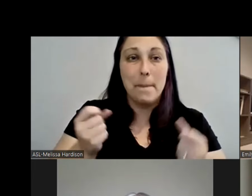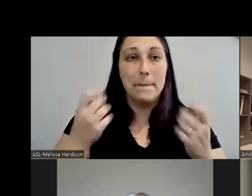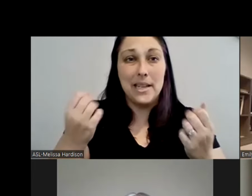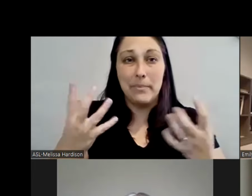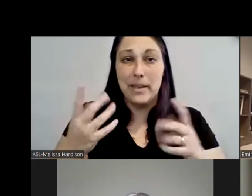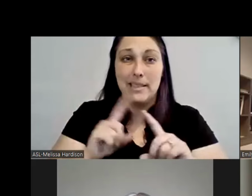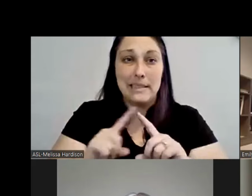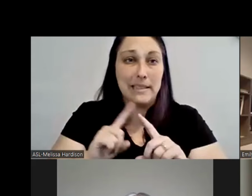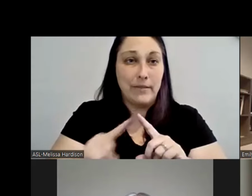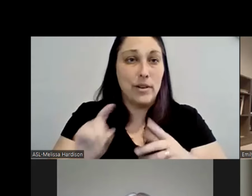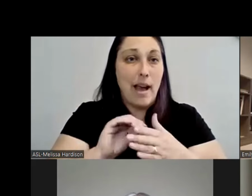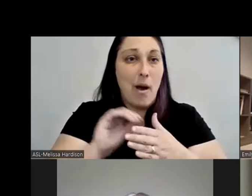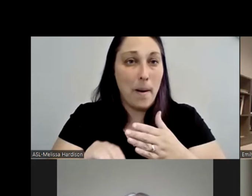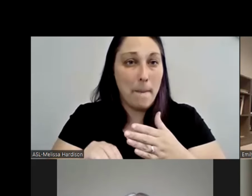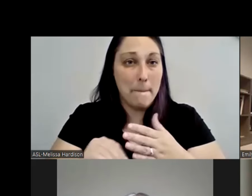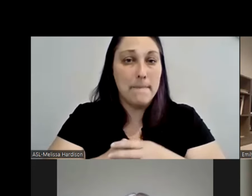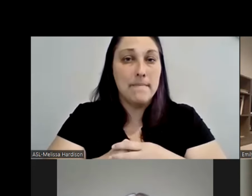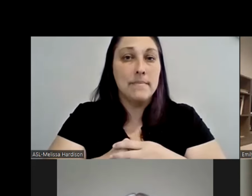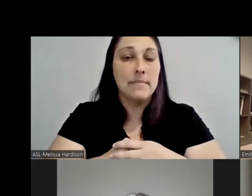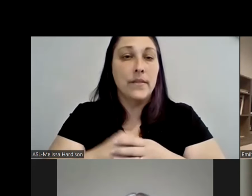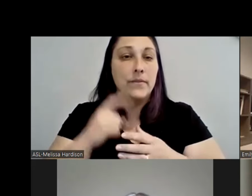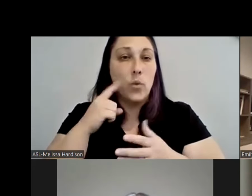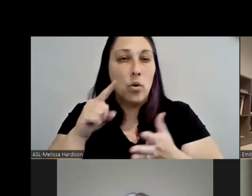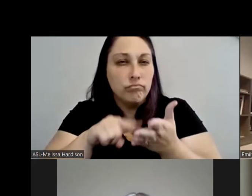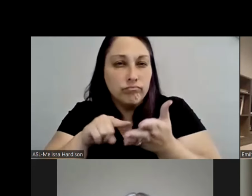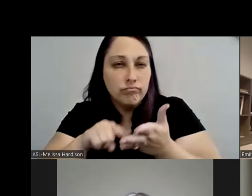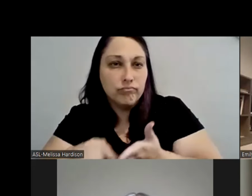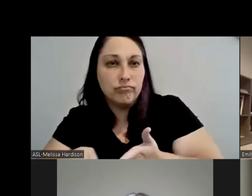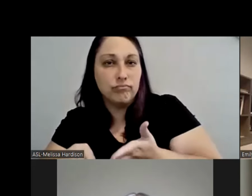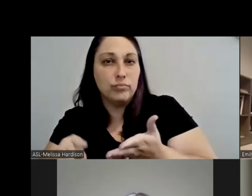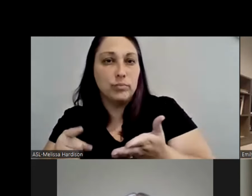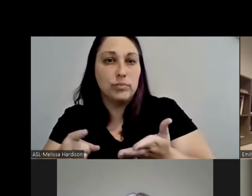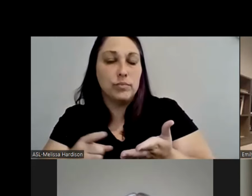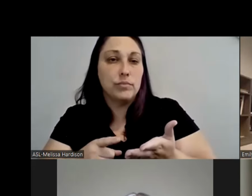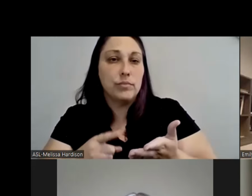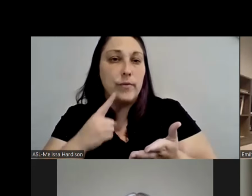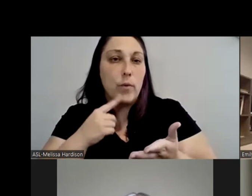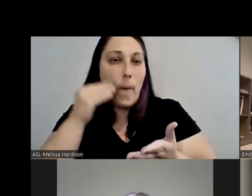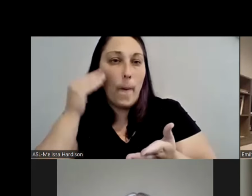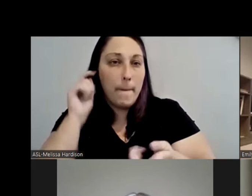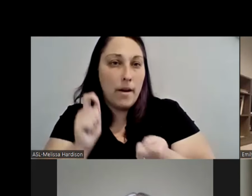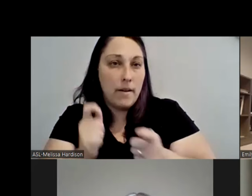I would now like to introduce our home a modification partnership